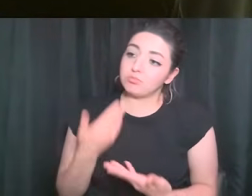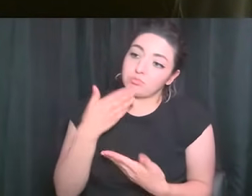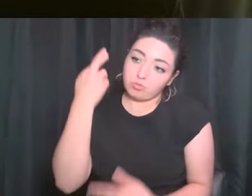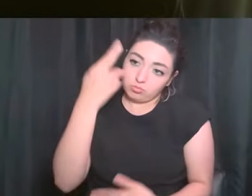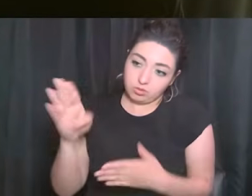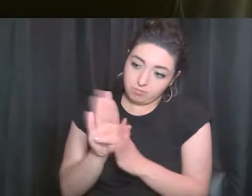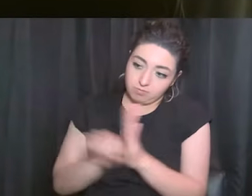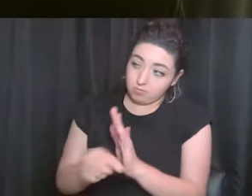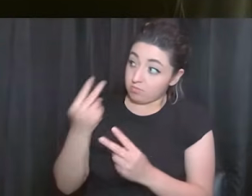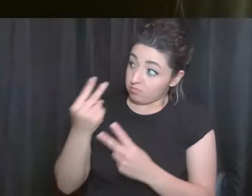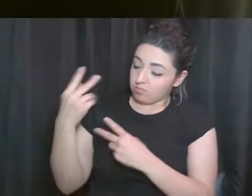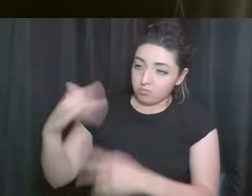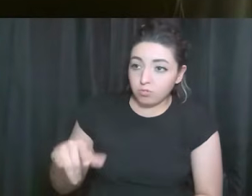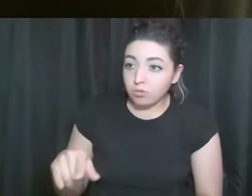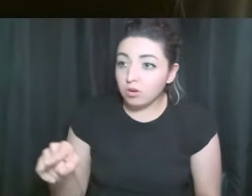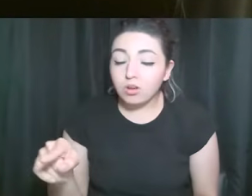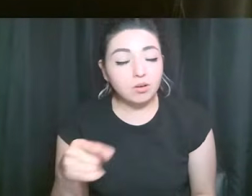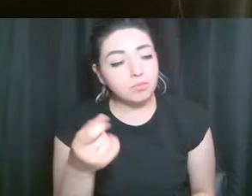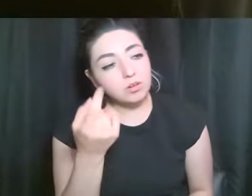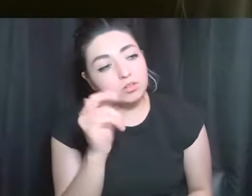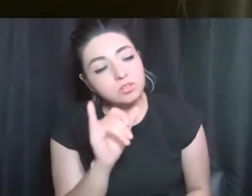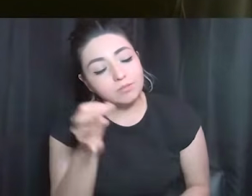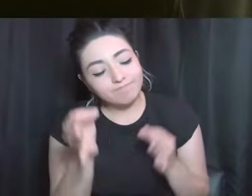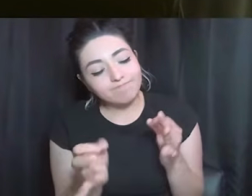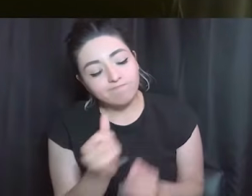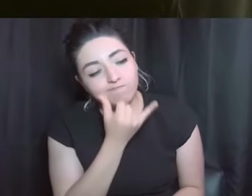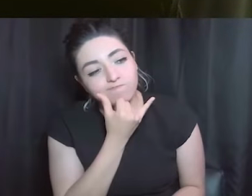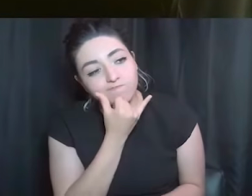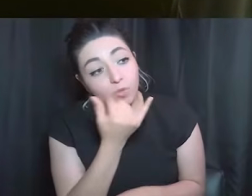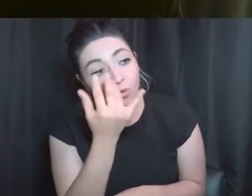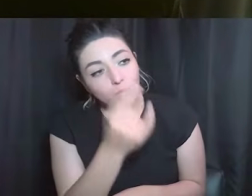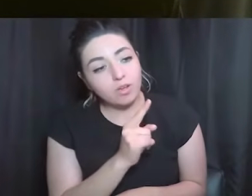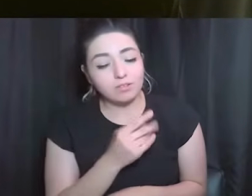But I also misjudged you. Even back then, I had faith